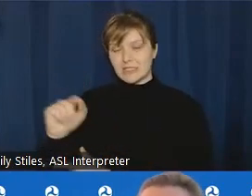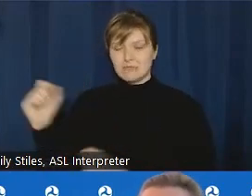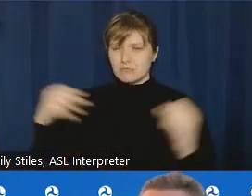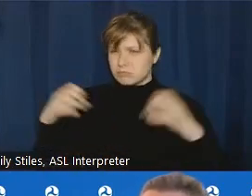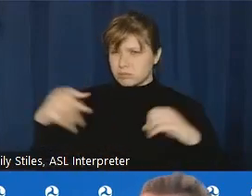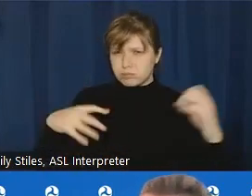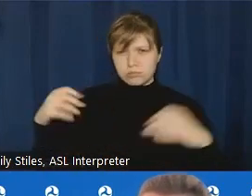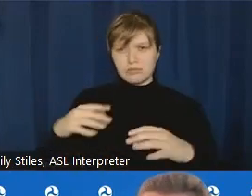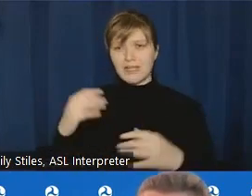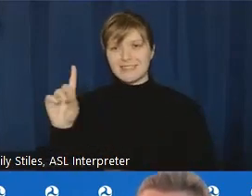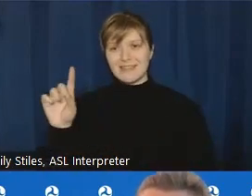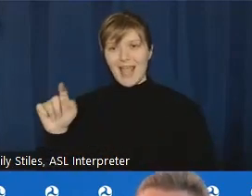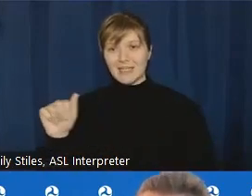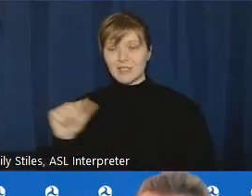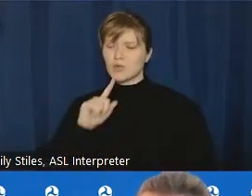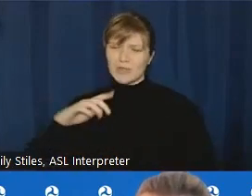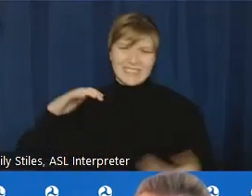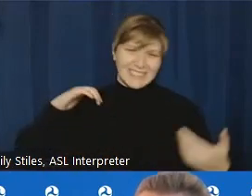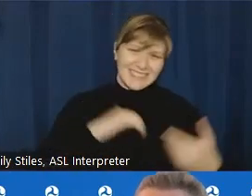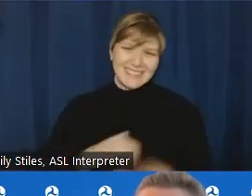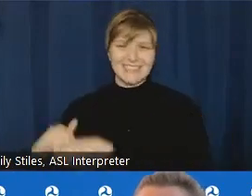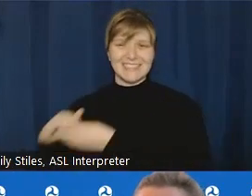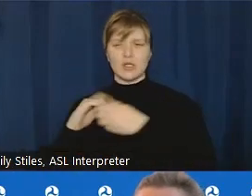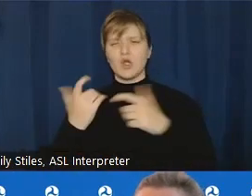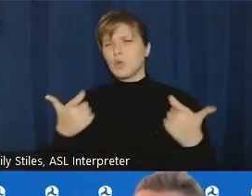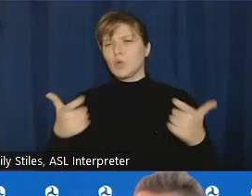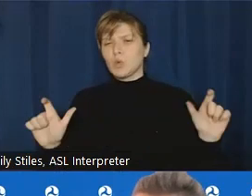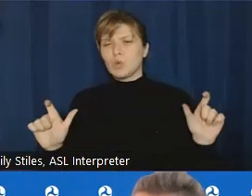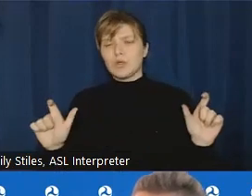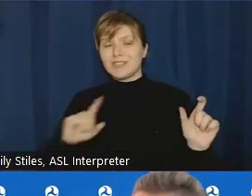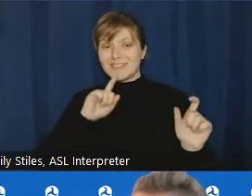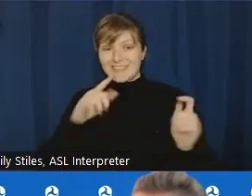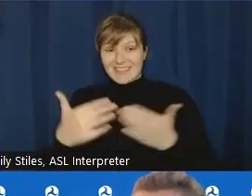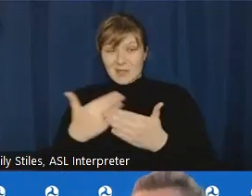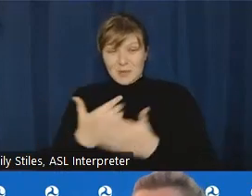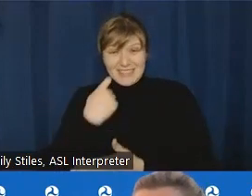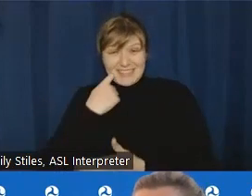This just was released; it is a brand-new tool. I am really excited to share it with you all today.